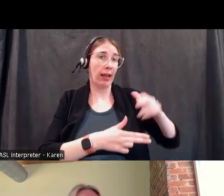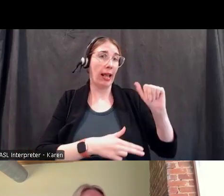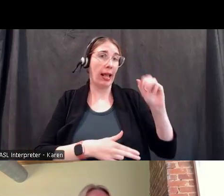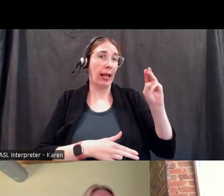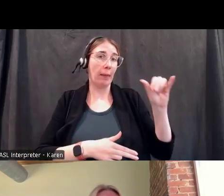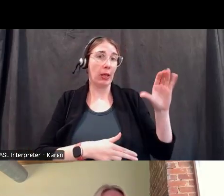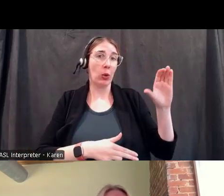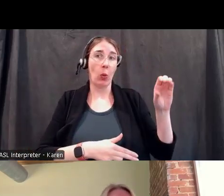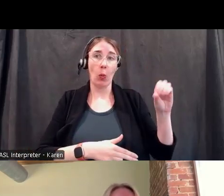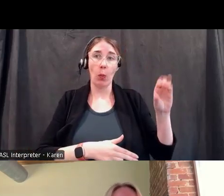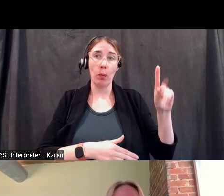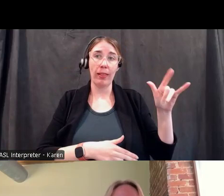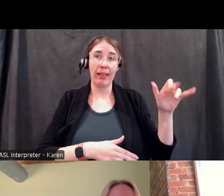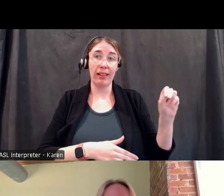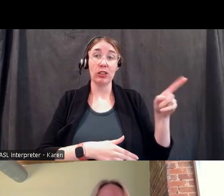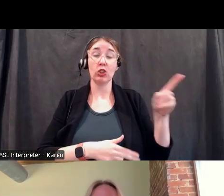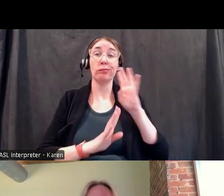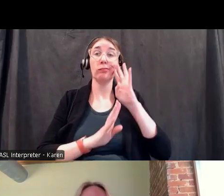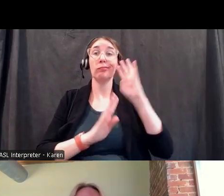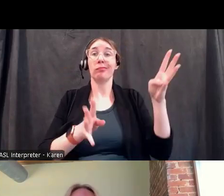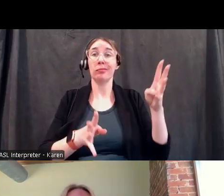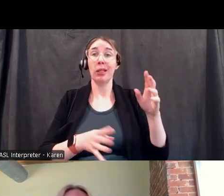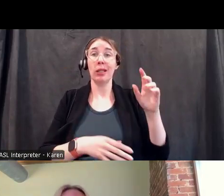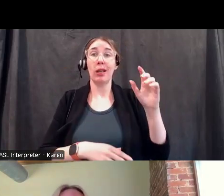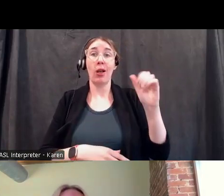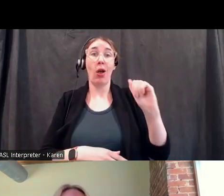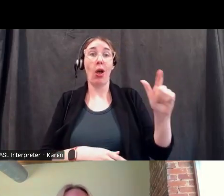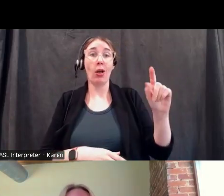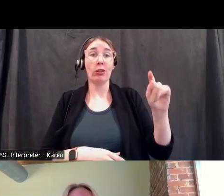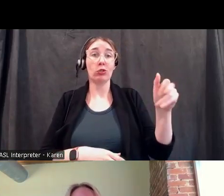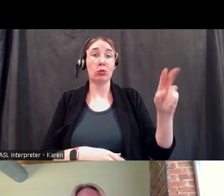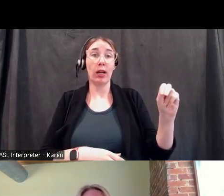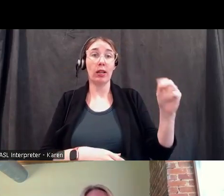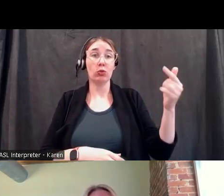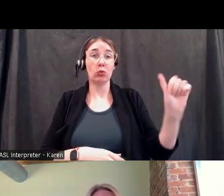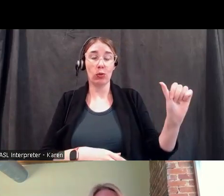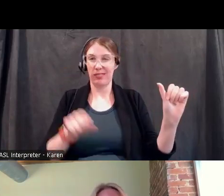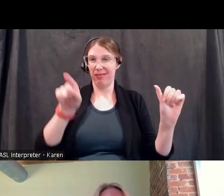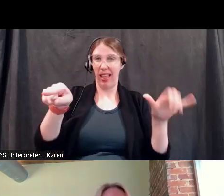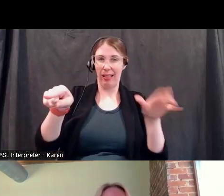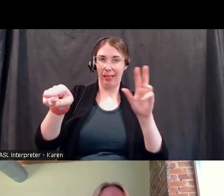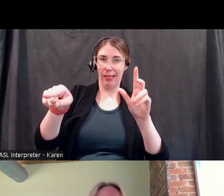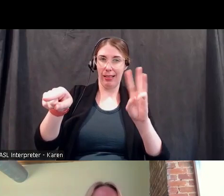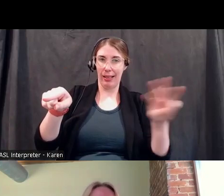and there's a link there that has an accessible trail of those big power chairs that you can